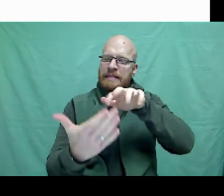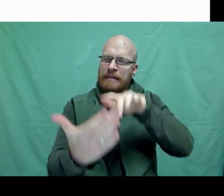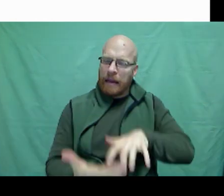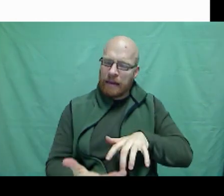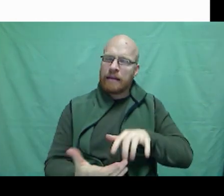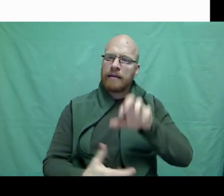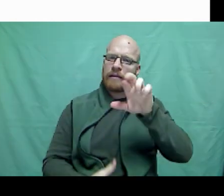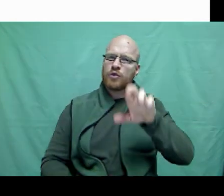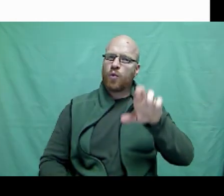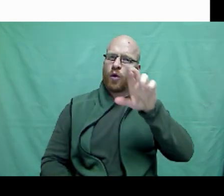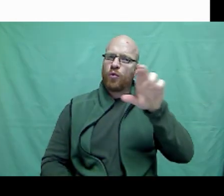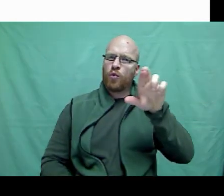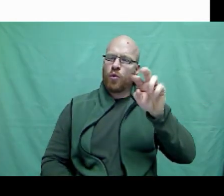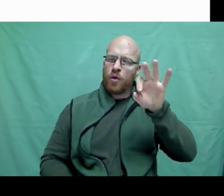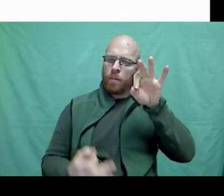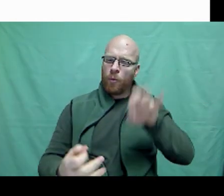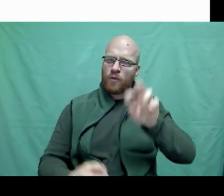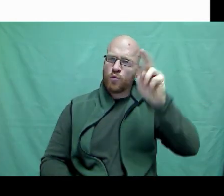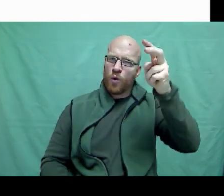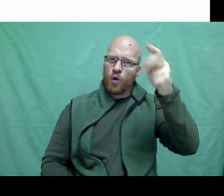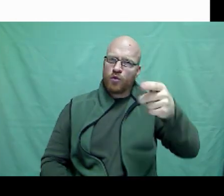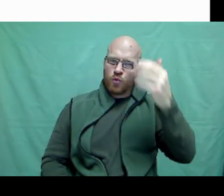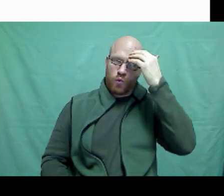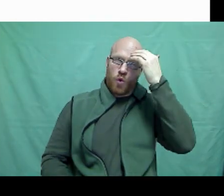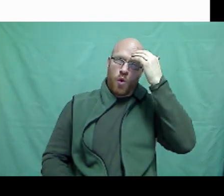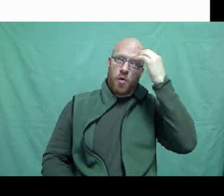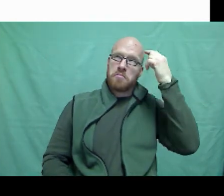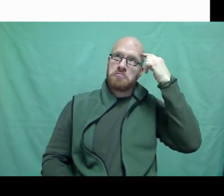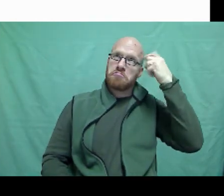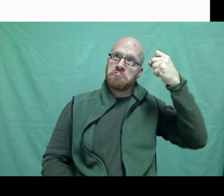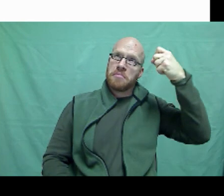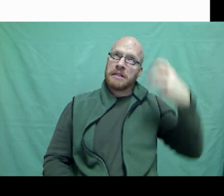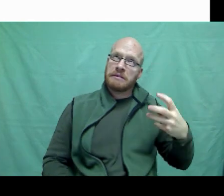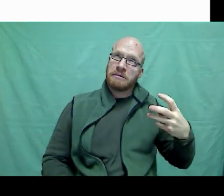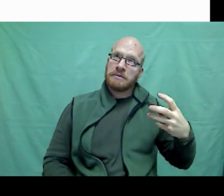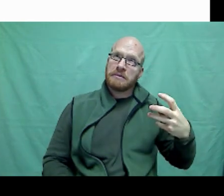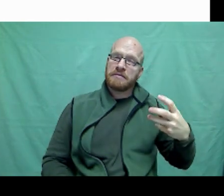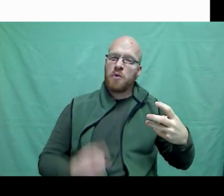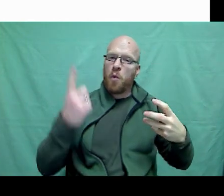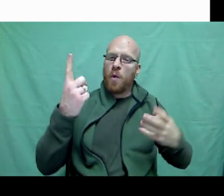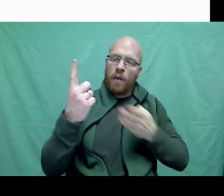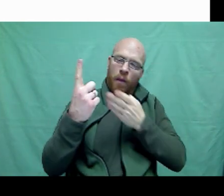I suggest that you all learn your perfect squares probably 1